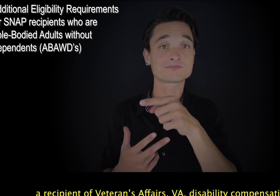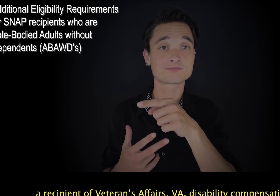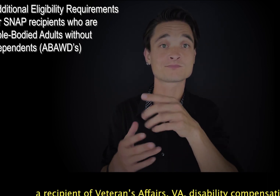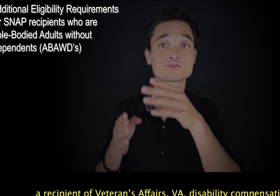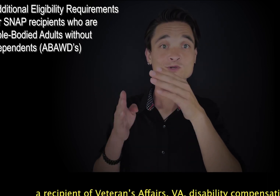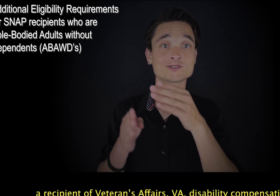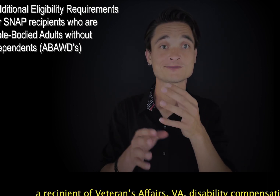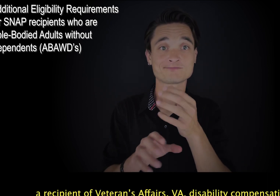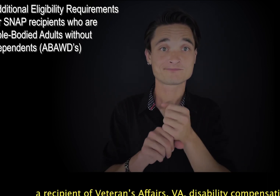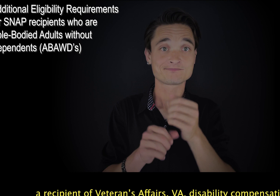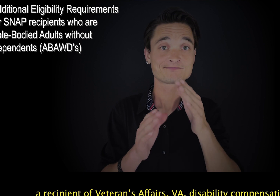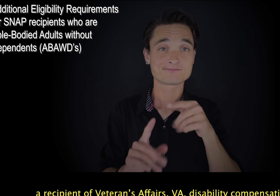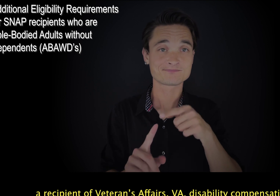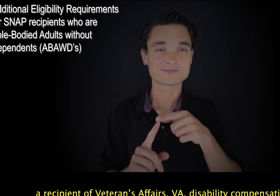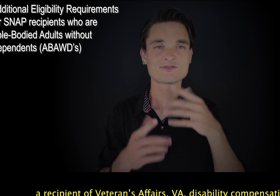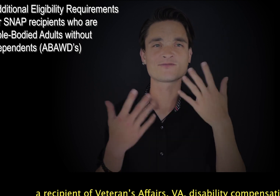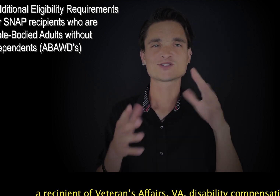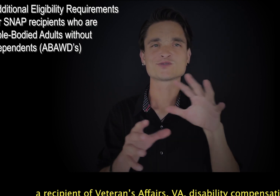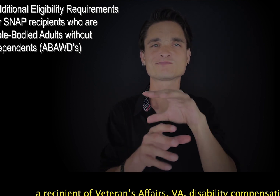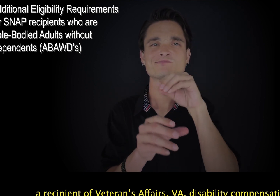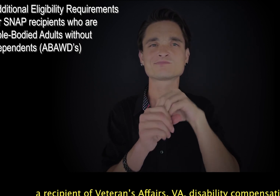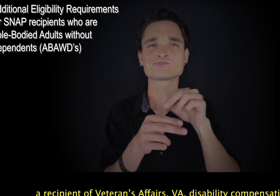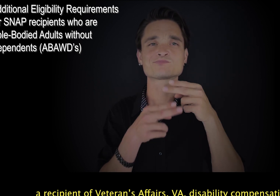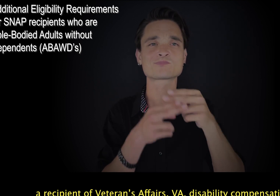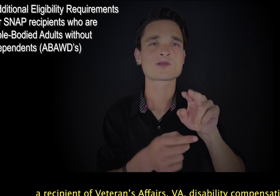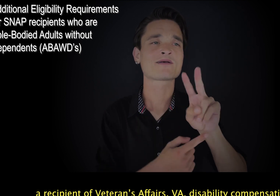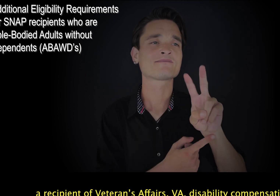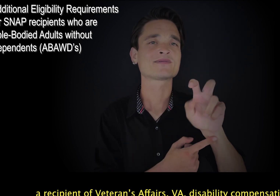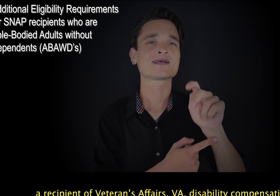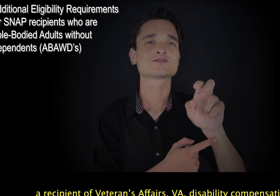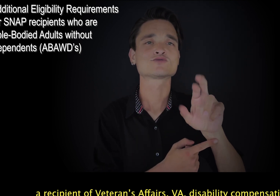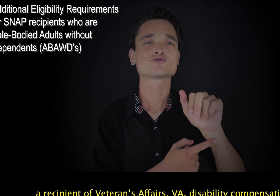a recipient of Veteran’s Affairs, VA, disability compensation,